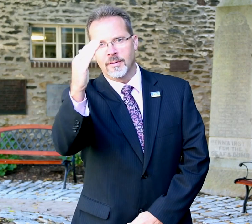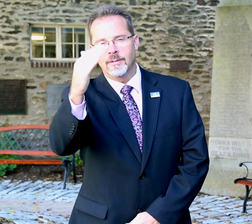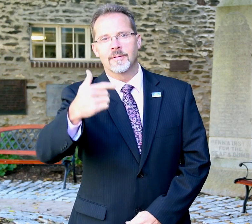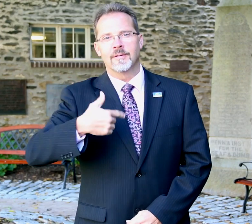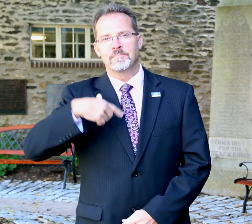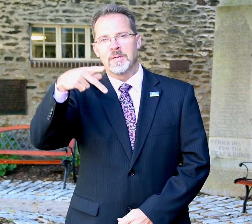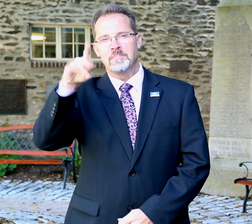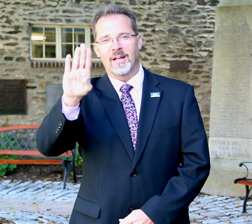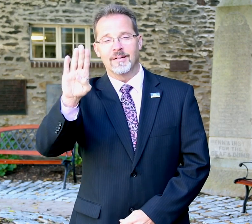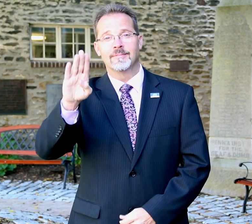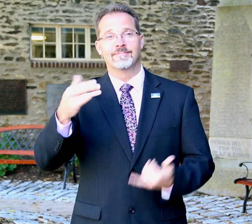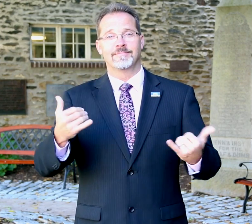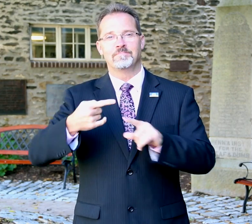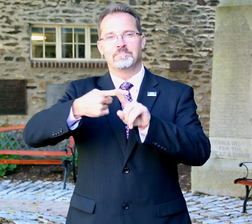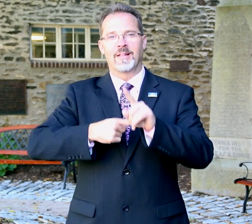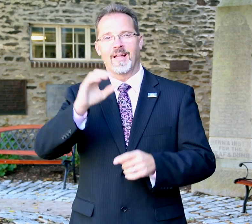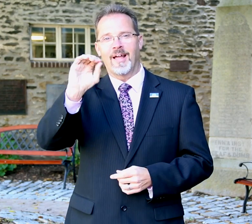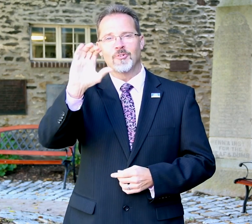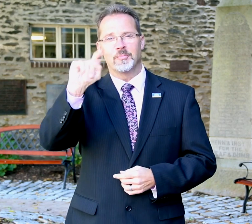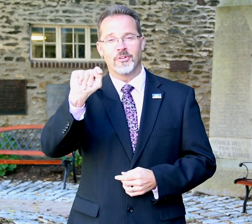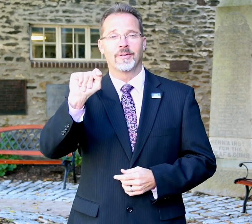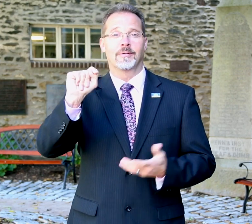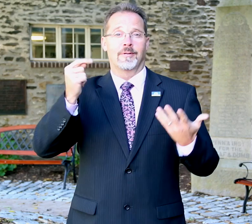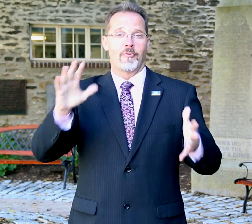Hello, I'm PB (Peter Bailey) and this October's update, we finished last month's update and now it's time again.